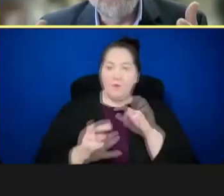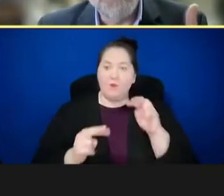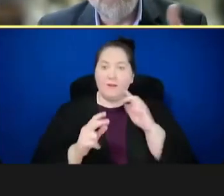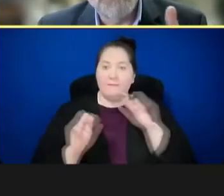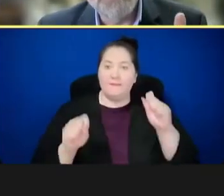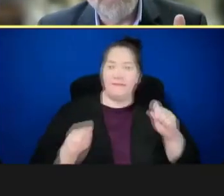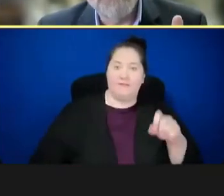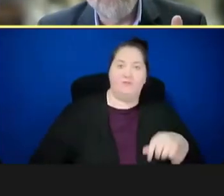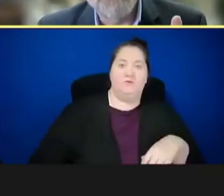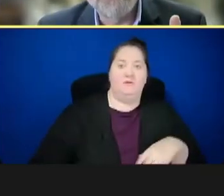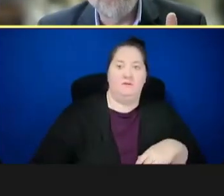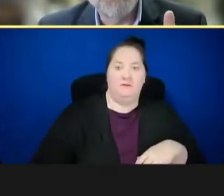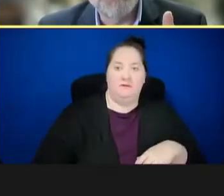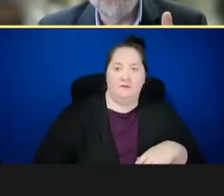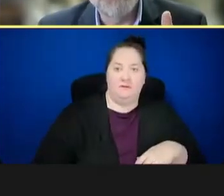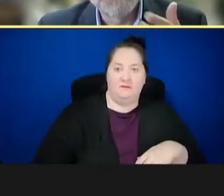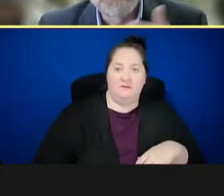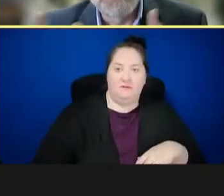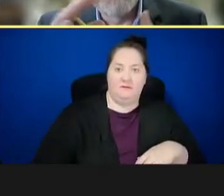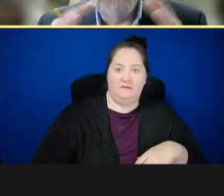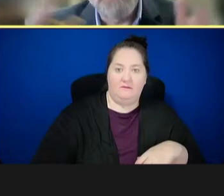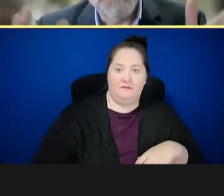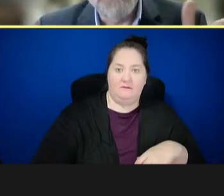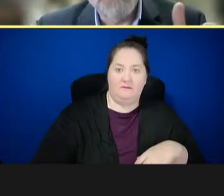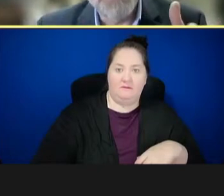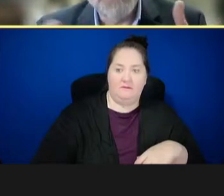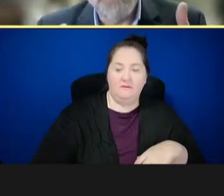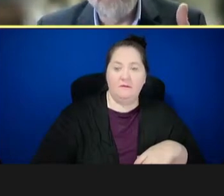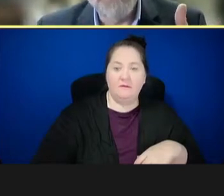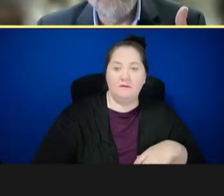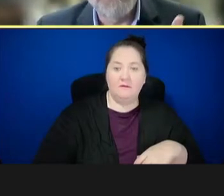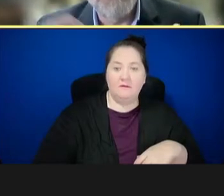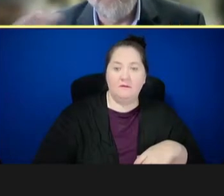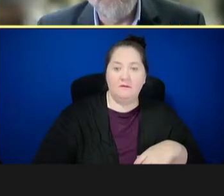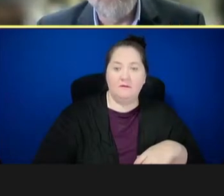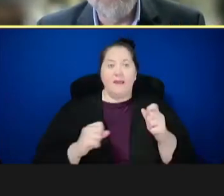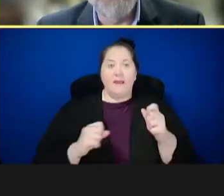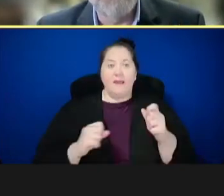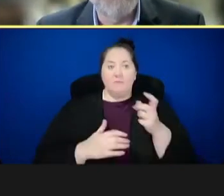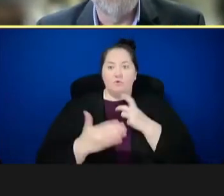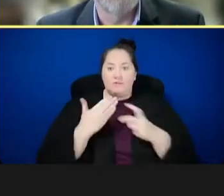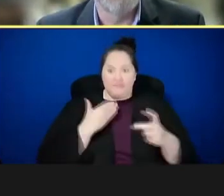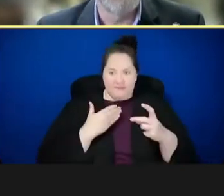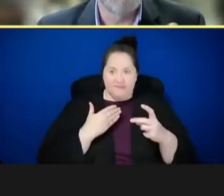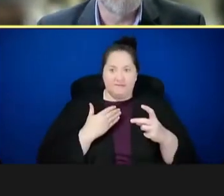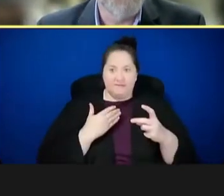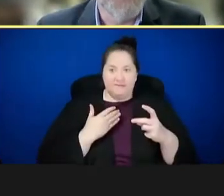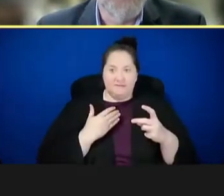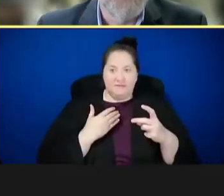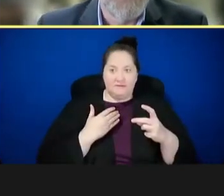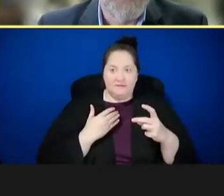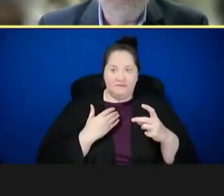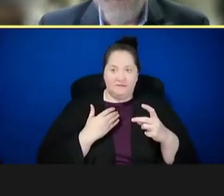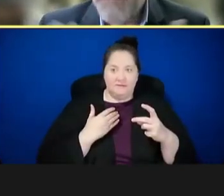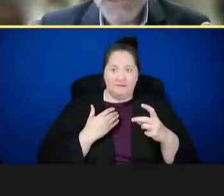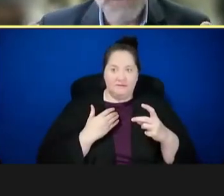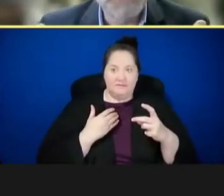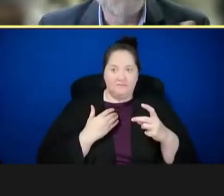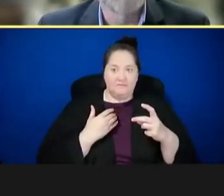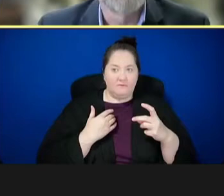of this kind of capability to identify the conditions that can predict a safety signal.